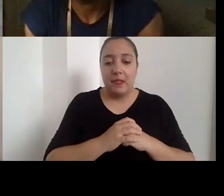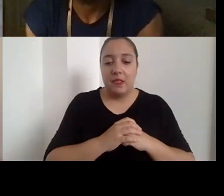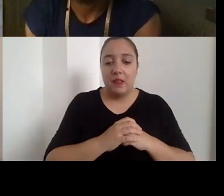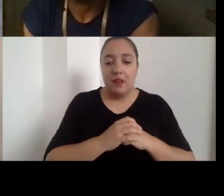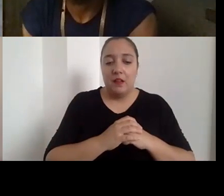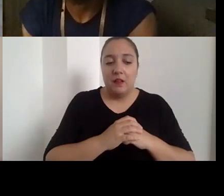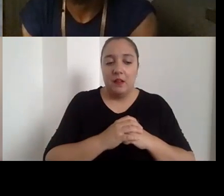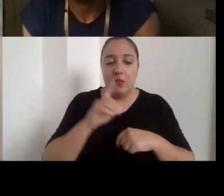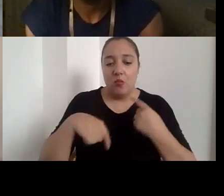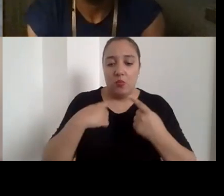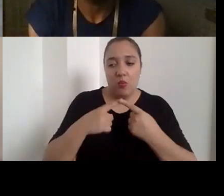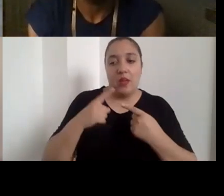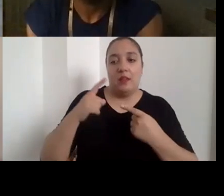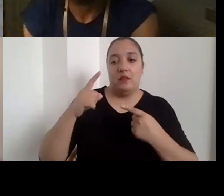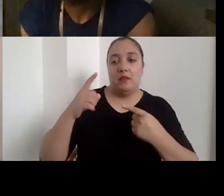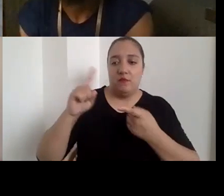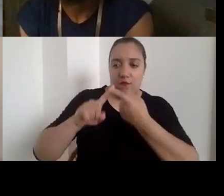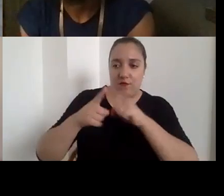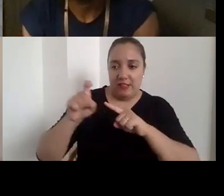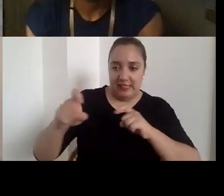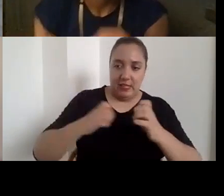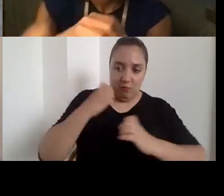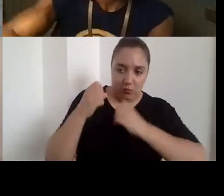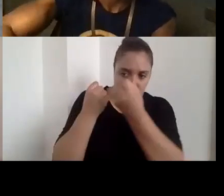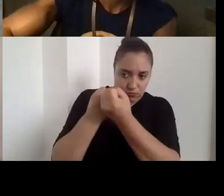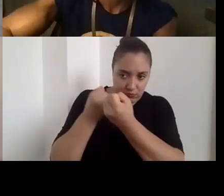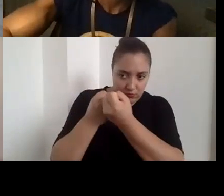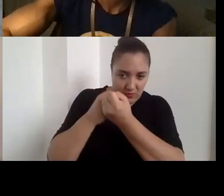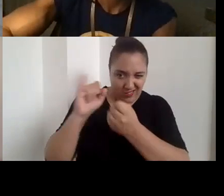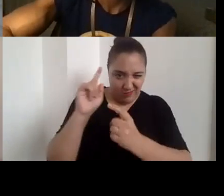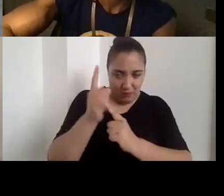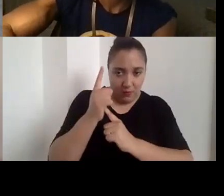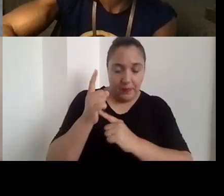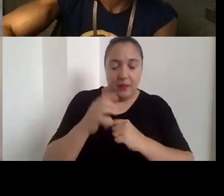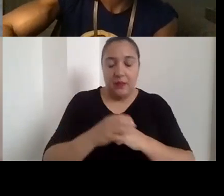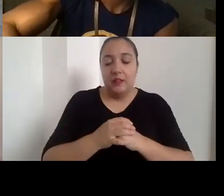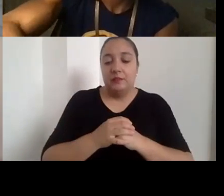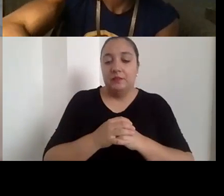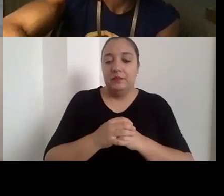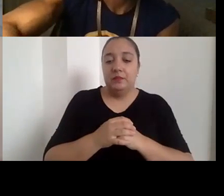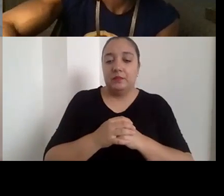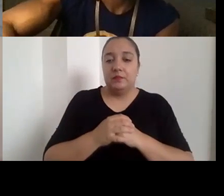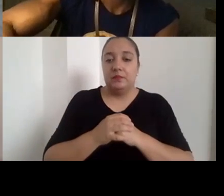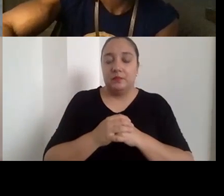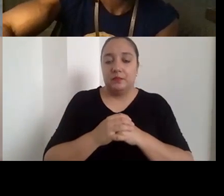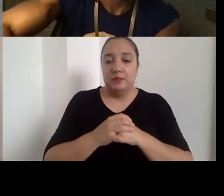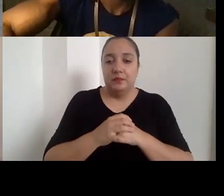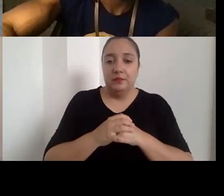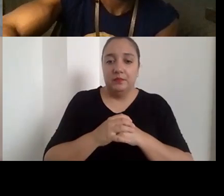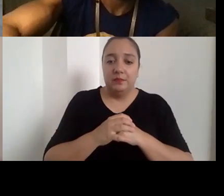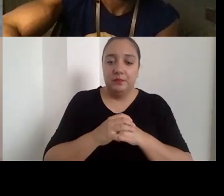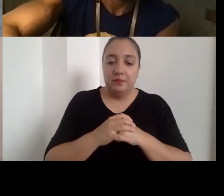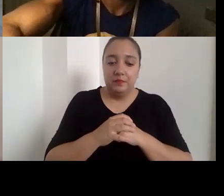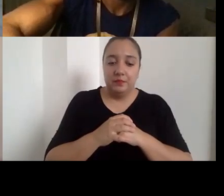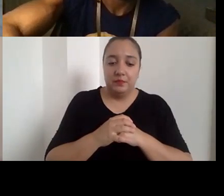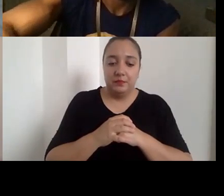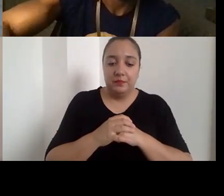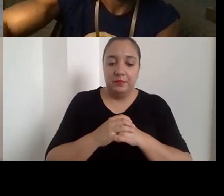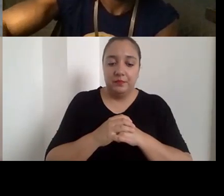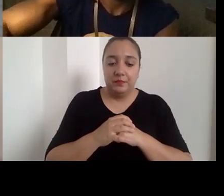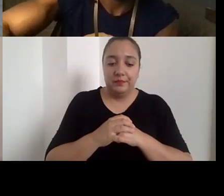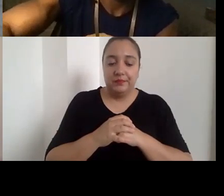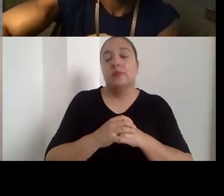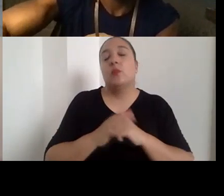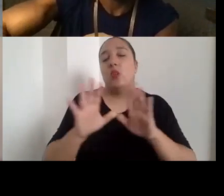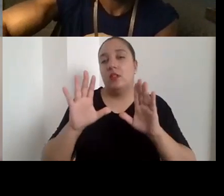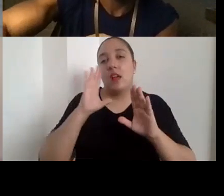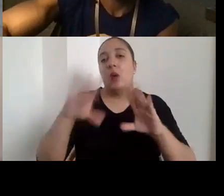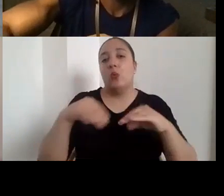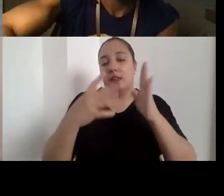a time where -- let me just give you example where I was